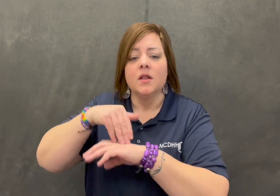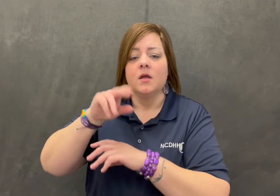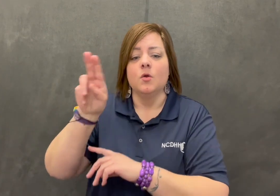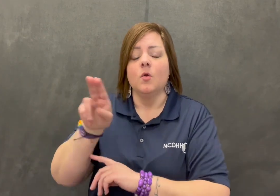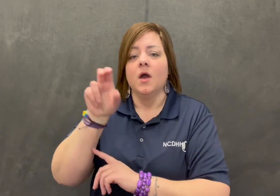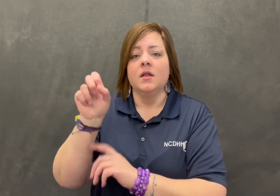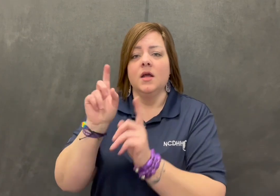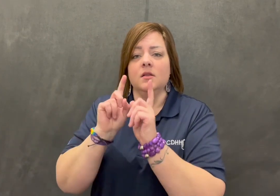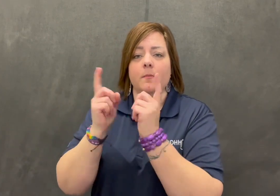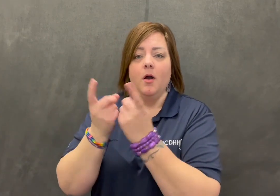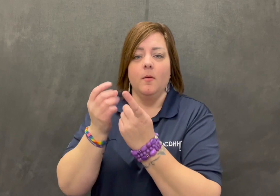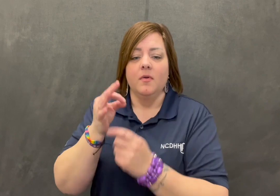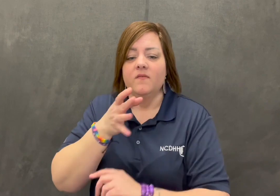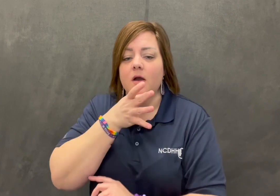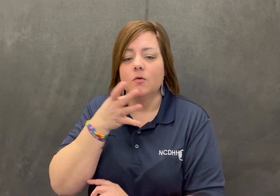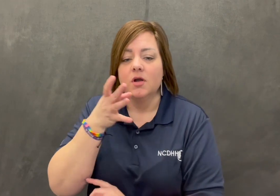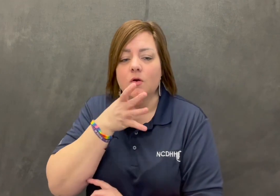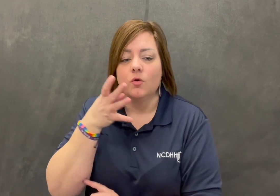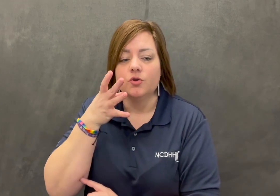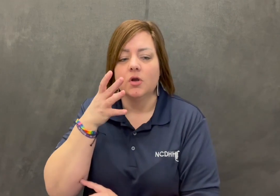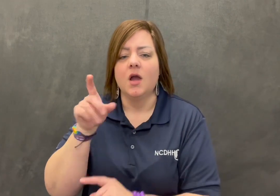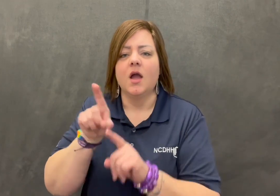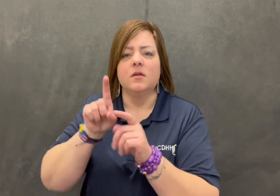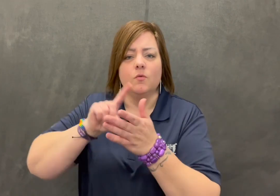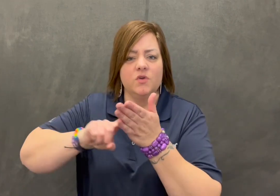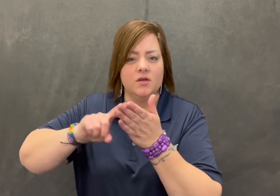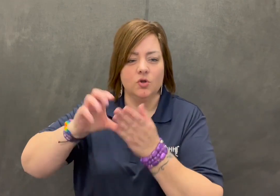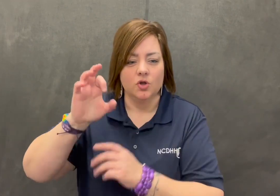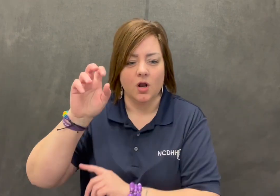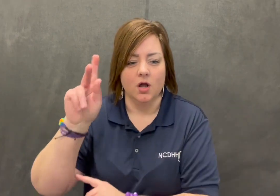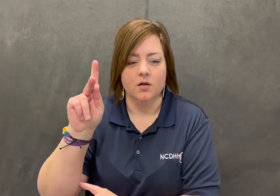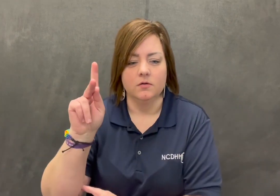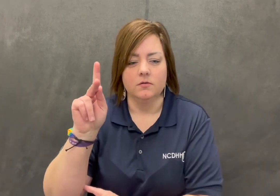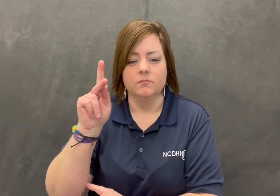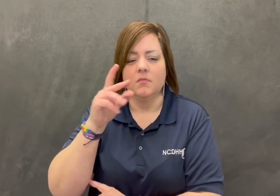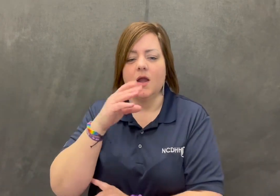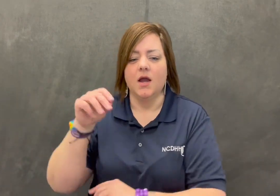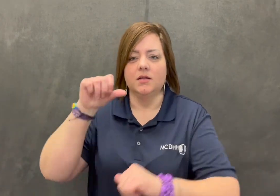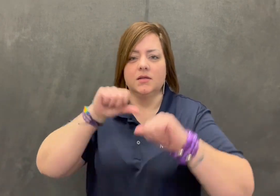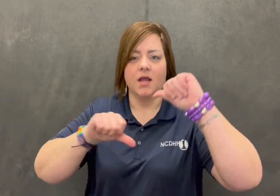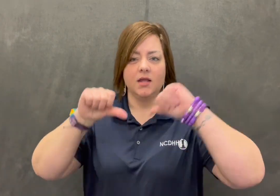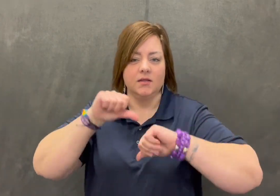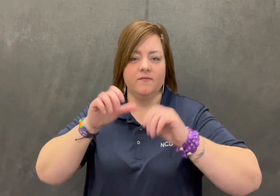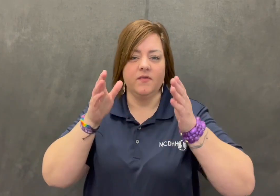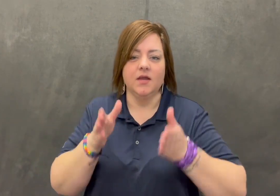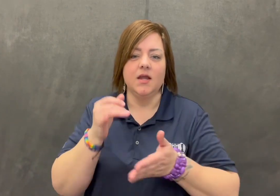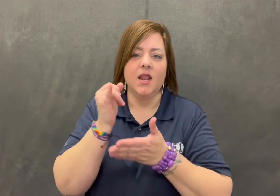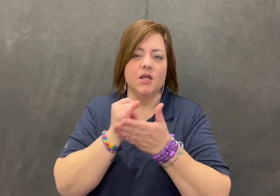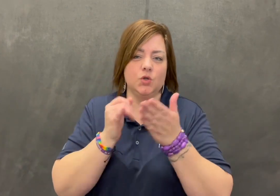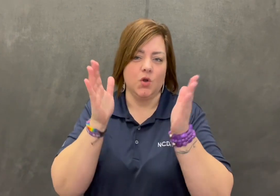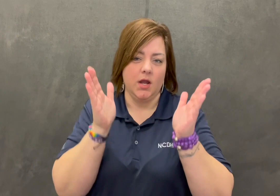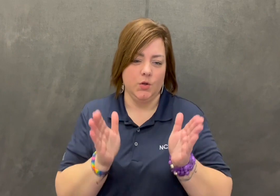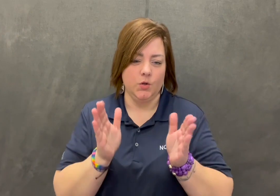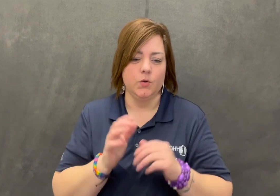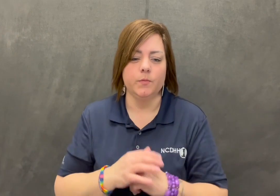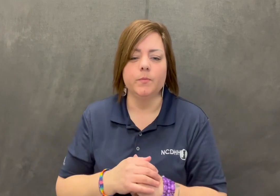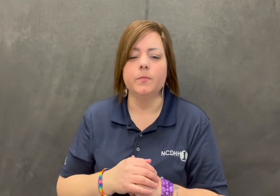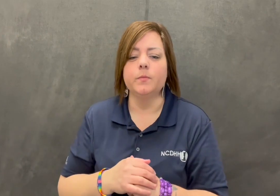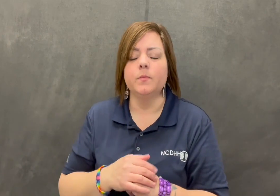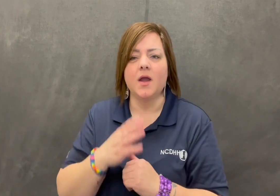She worked at the U.S Department of Agriculture as a research clerk and then as a scientific